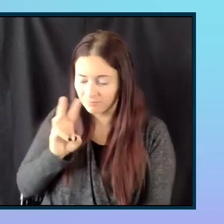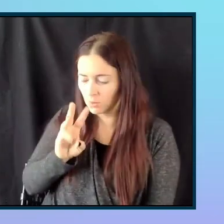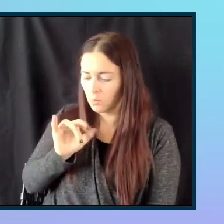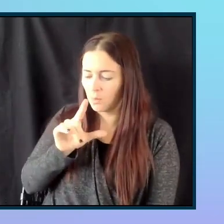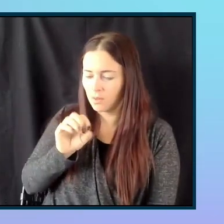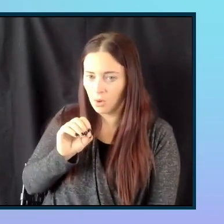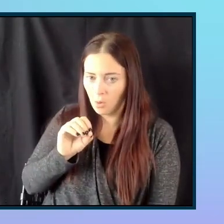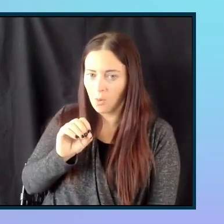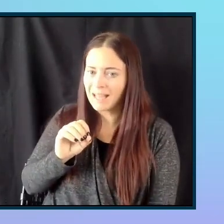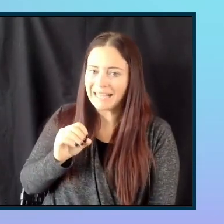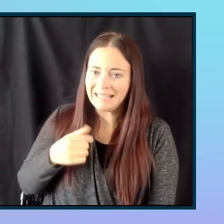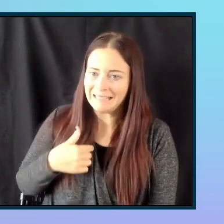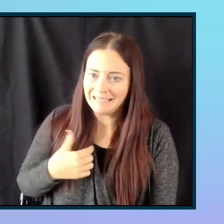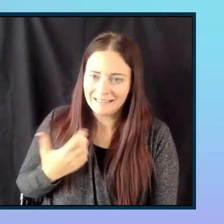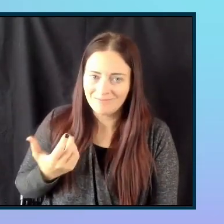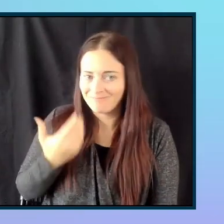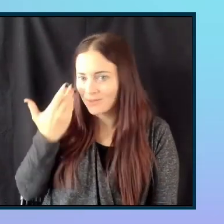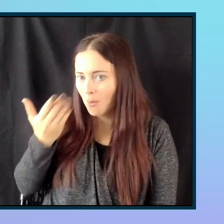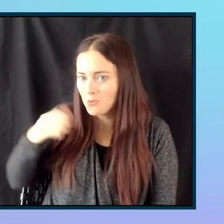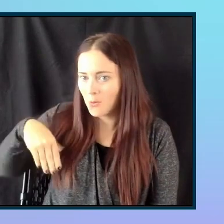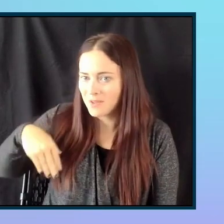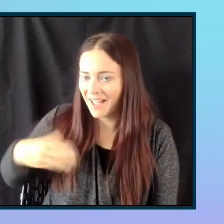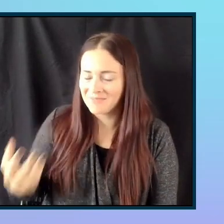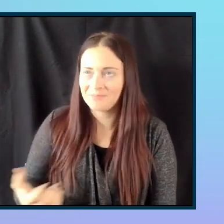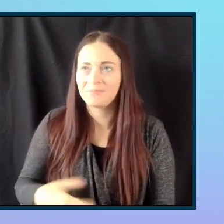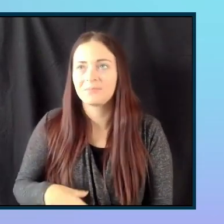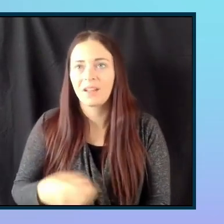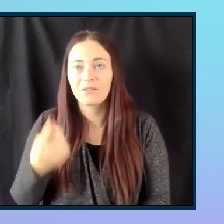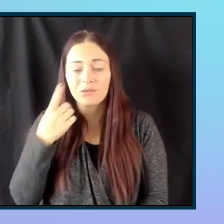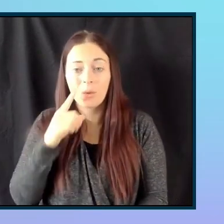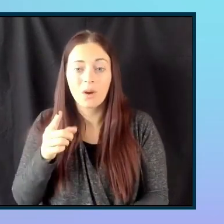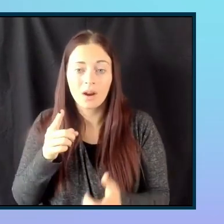Likely it for a very large portion will be,